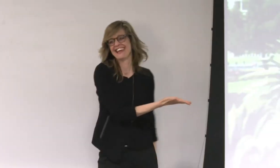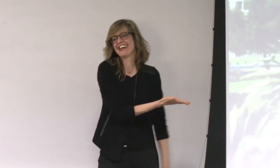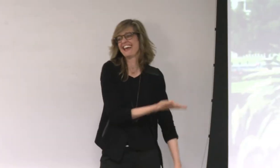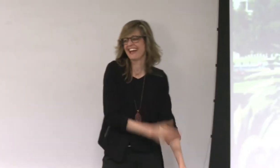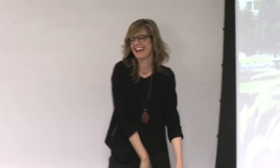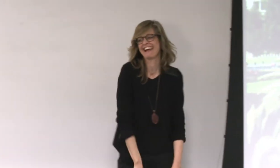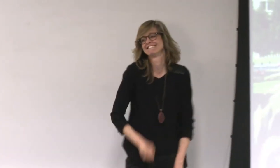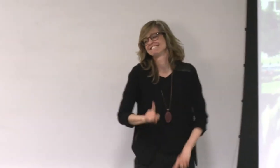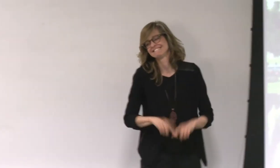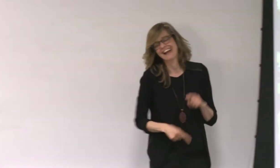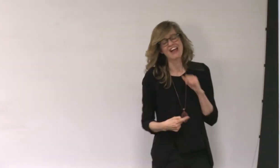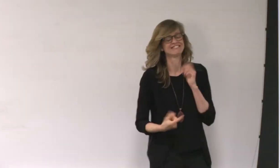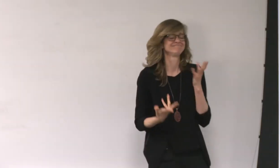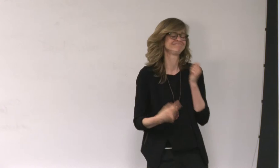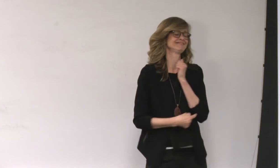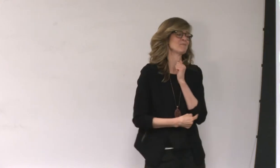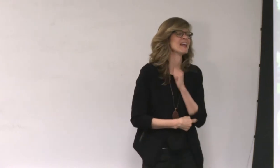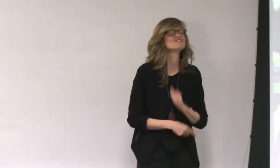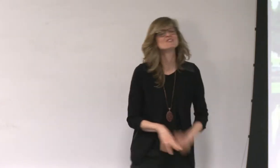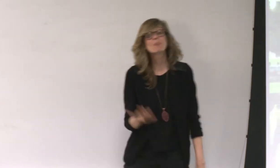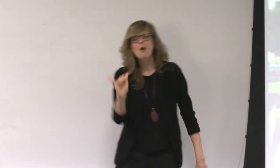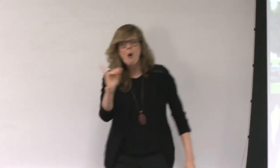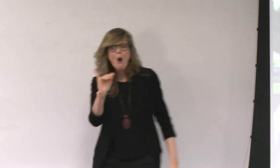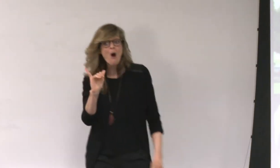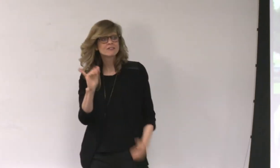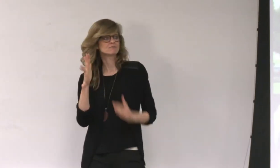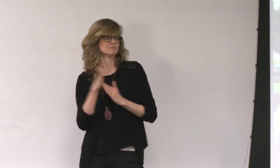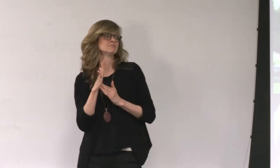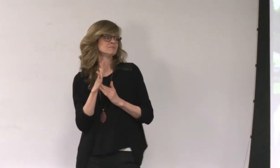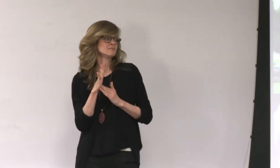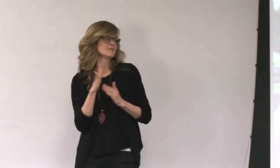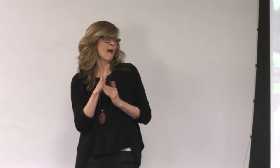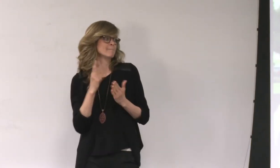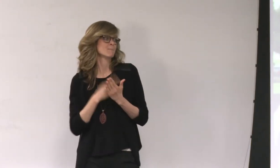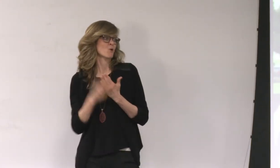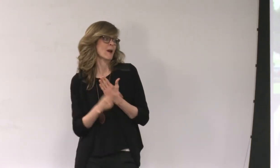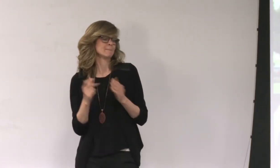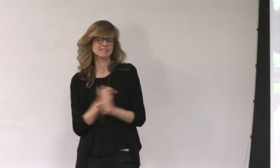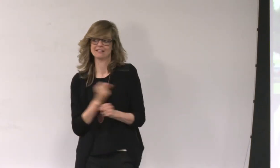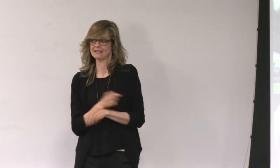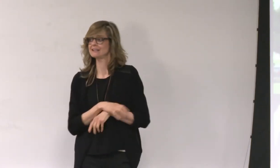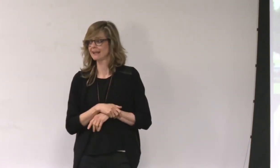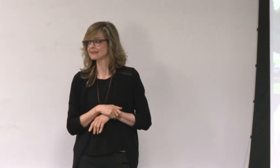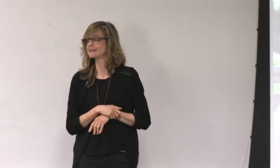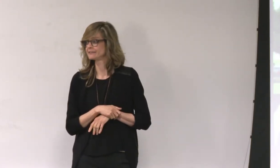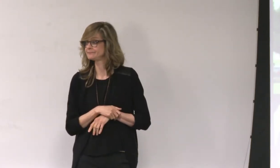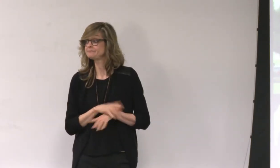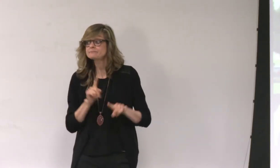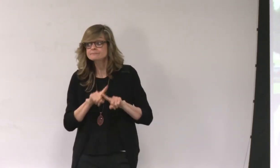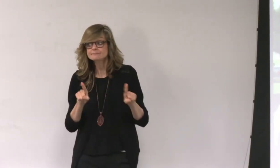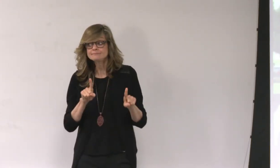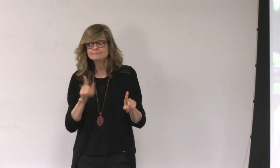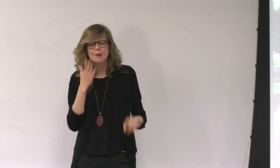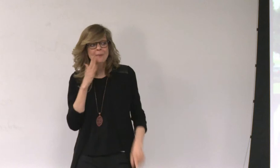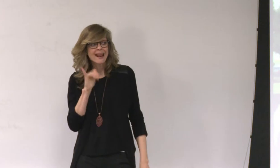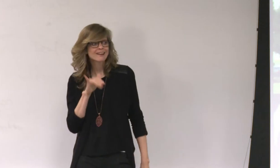THIS IS EXACTLY WHAT IT LOOKS LIKE. BUT IT'S ALSO A TOP SCHOOL IN DOCTORAL STUDIES FOR STATISTICS,